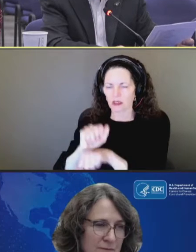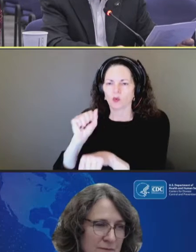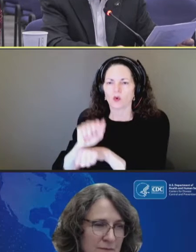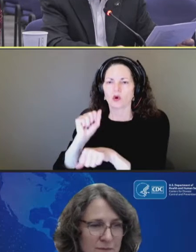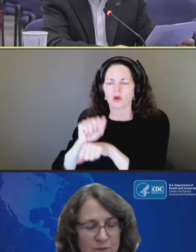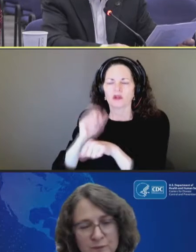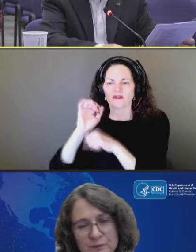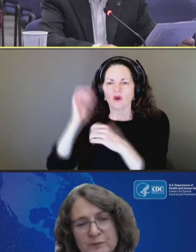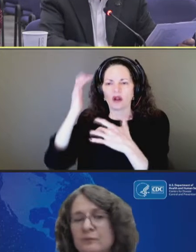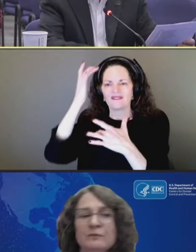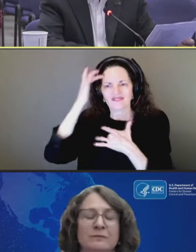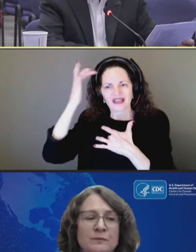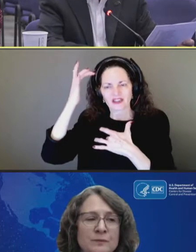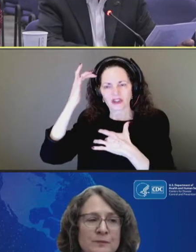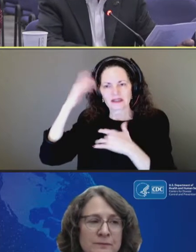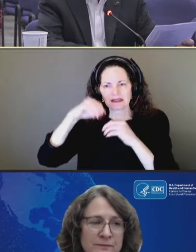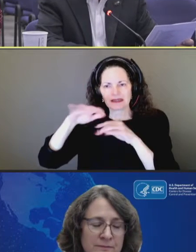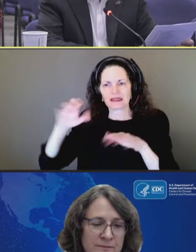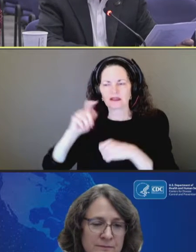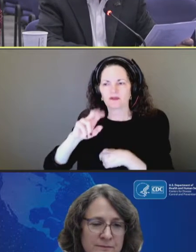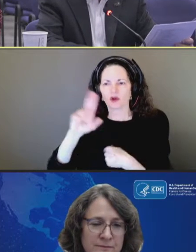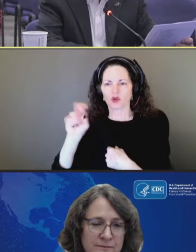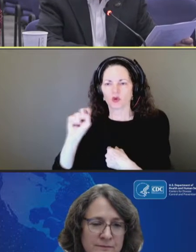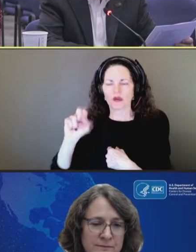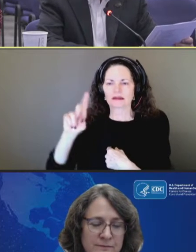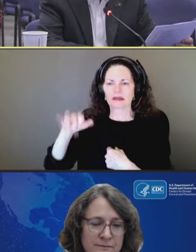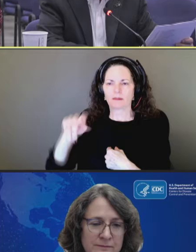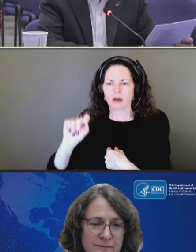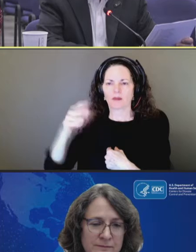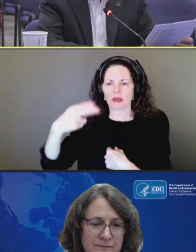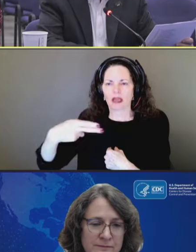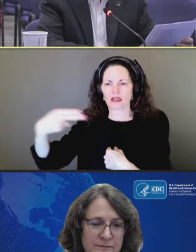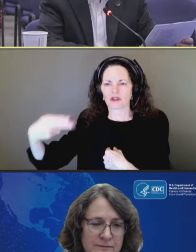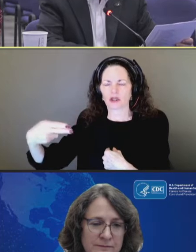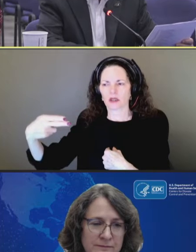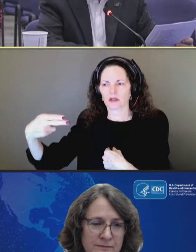Policy at the U.S. Department of Health and Human Services. Dr. David Holland,